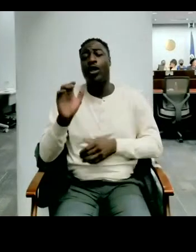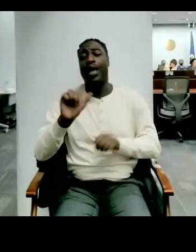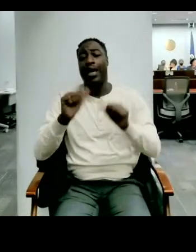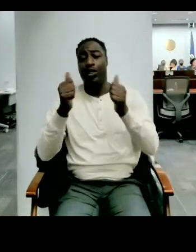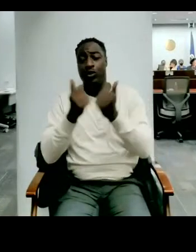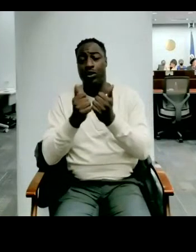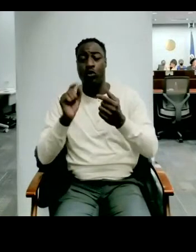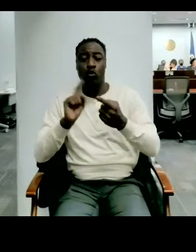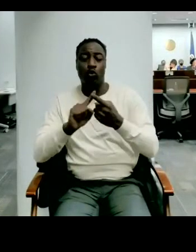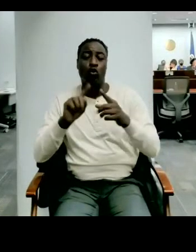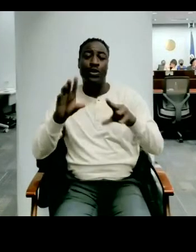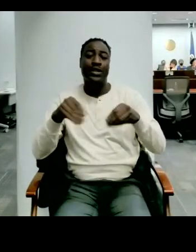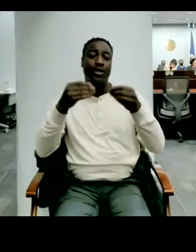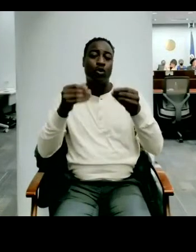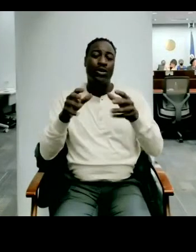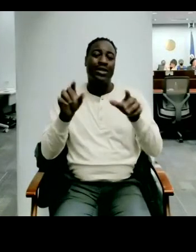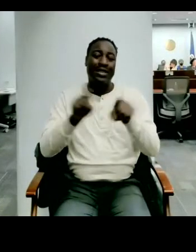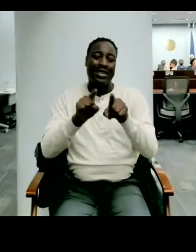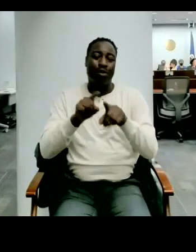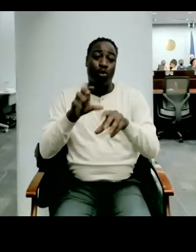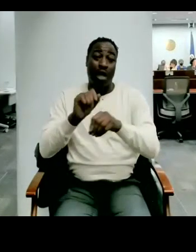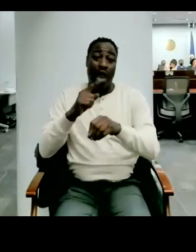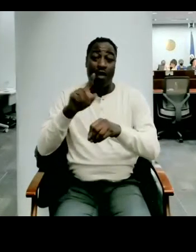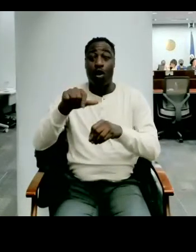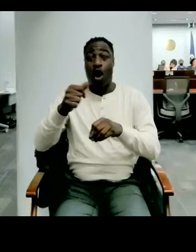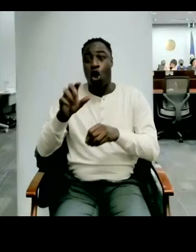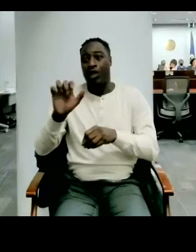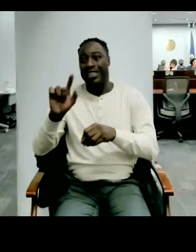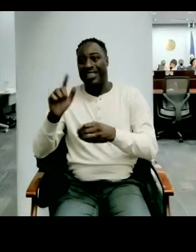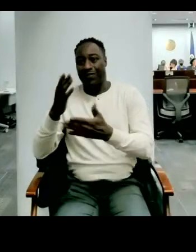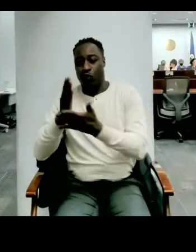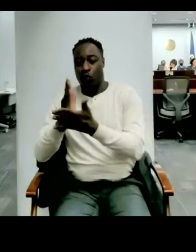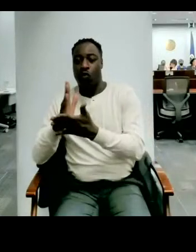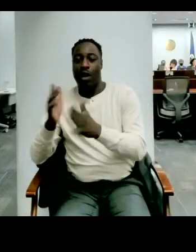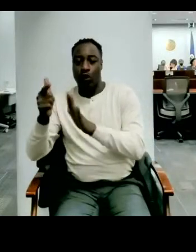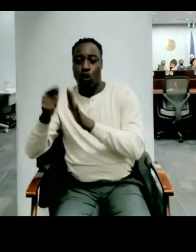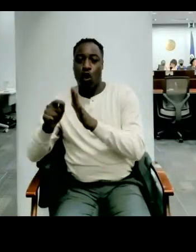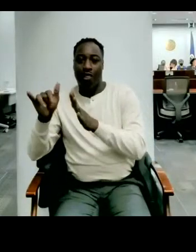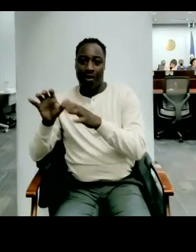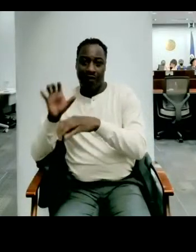to issue similar guidance for it the other Civil Rights laws that it enforces, to help